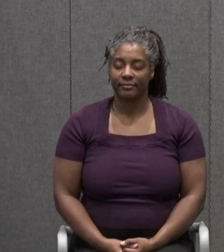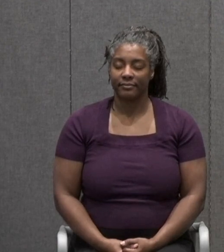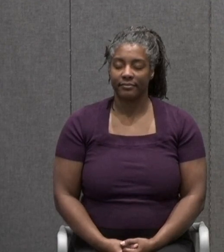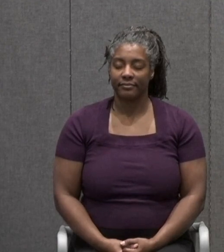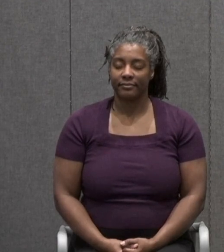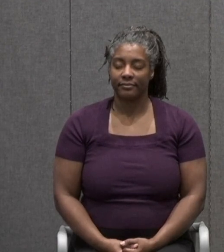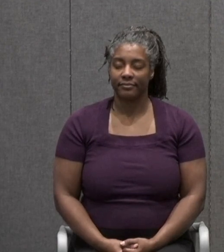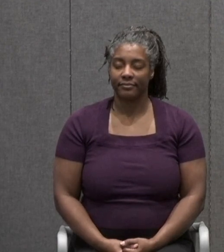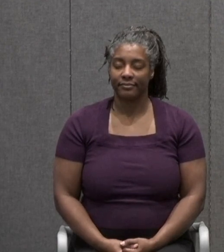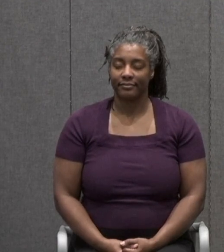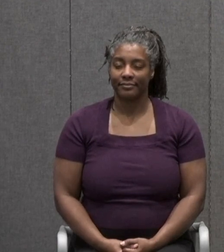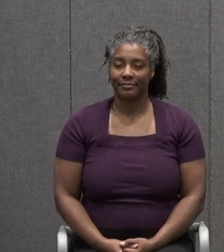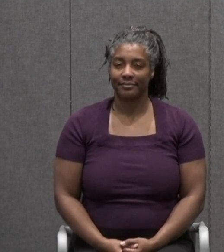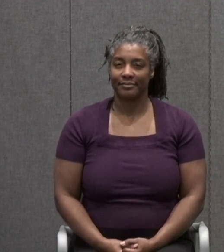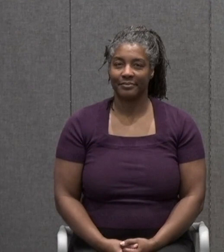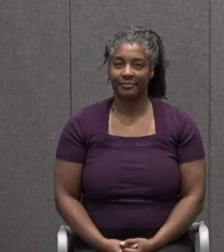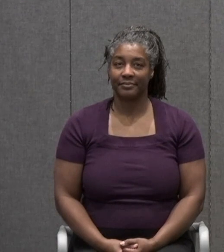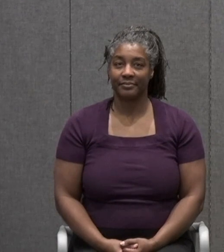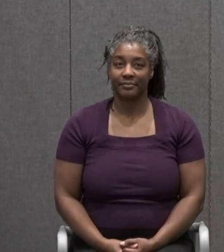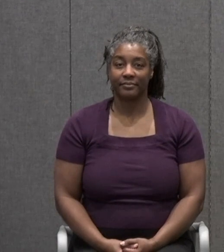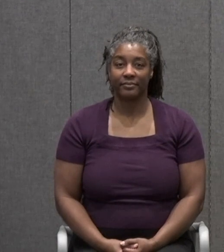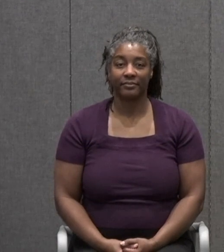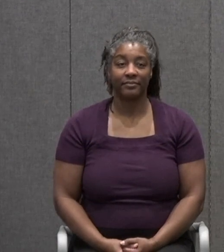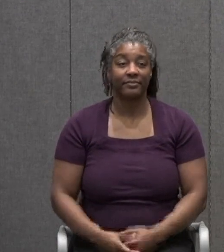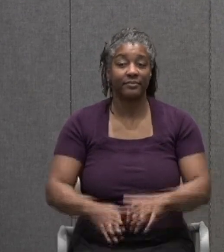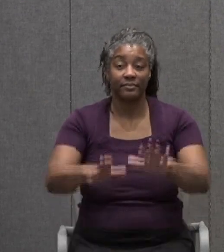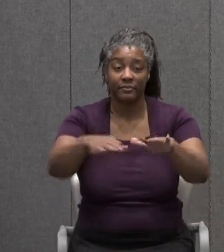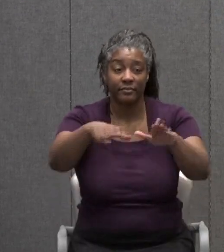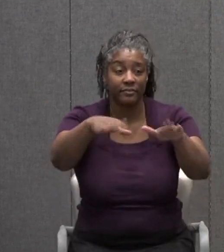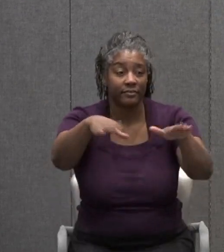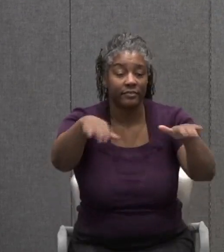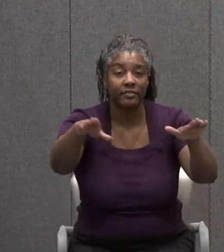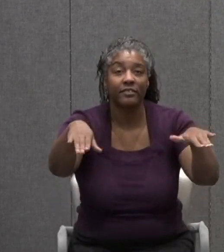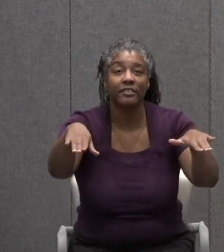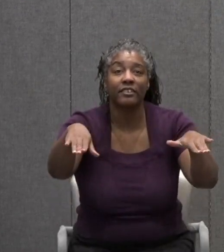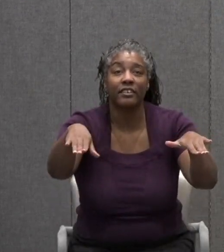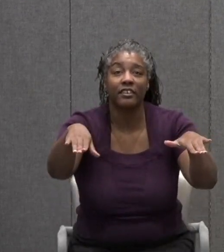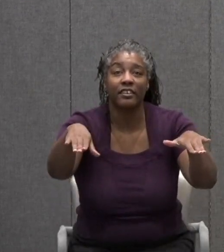Wonderful job yogis, now think about your flying carpet.